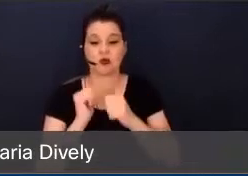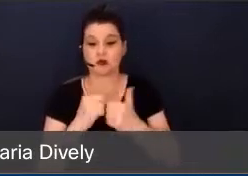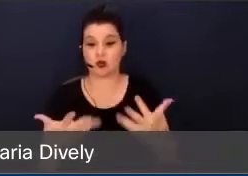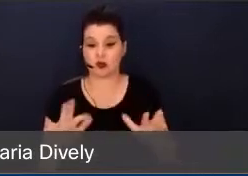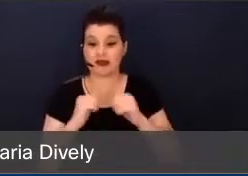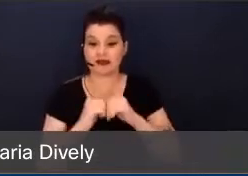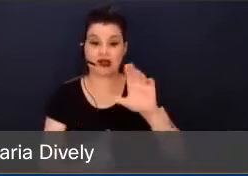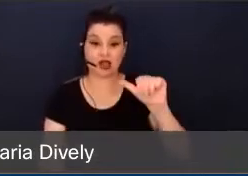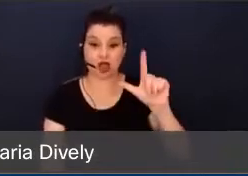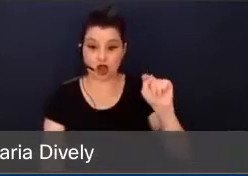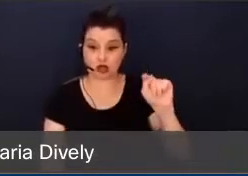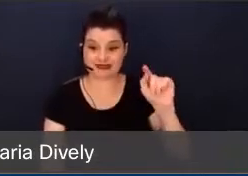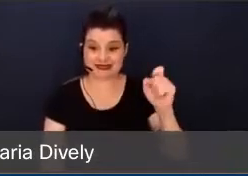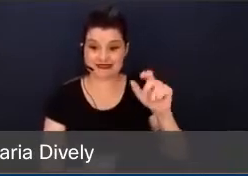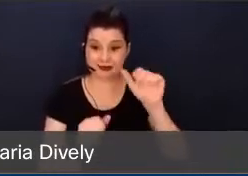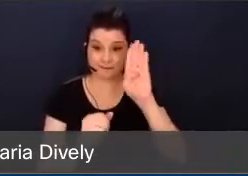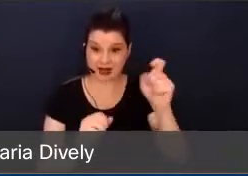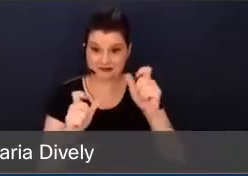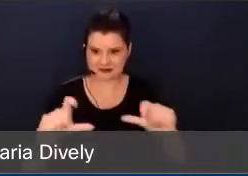the Alt text box does look a little bit different in